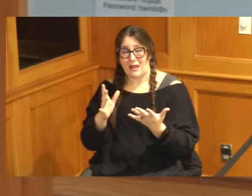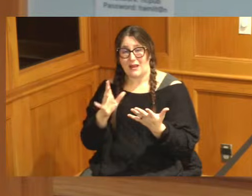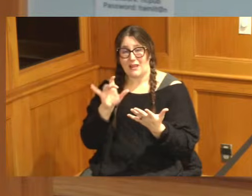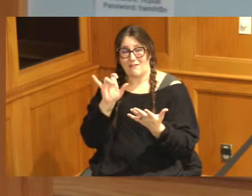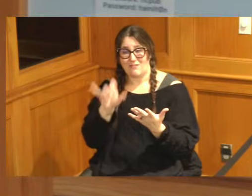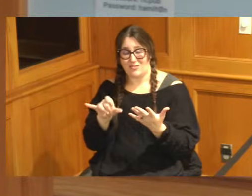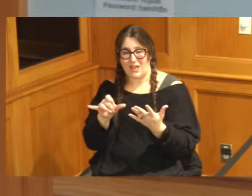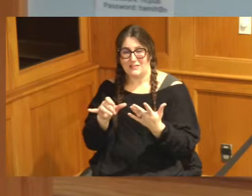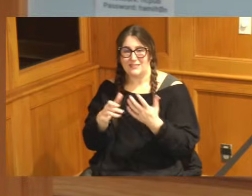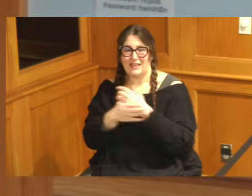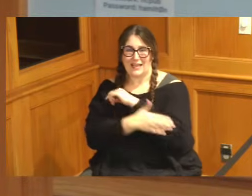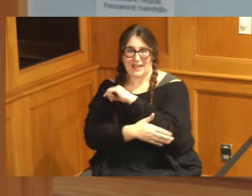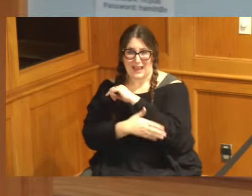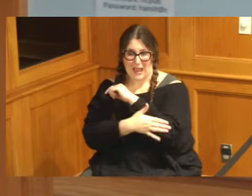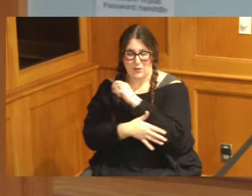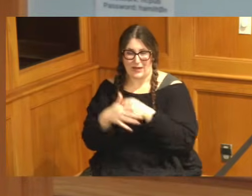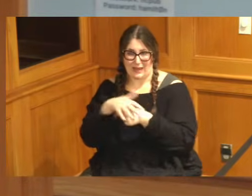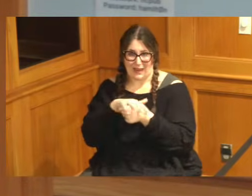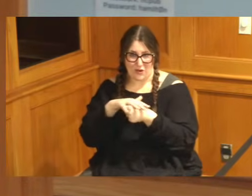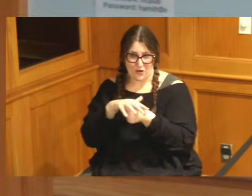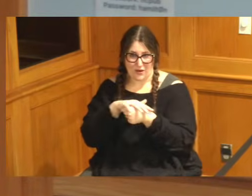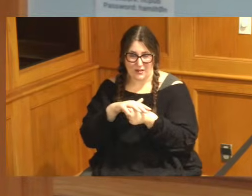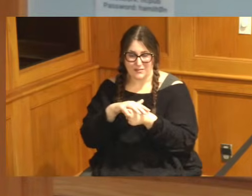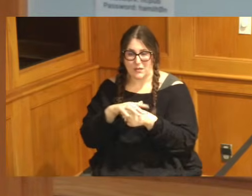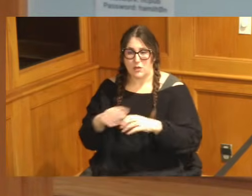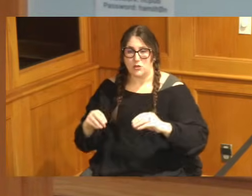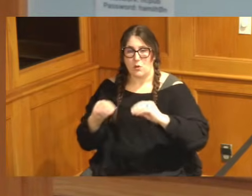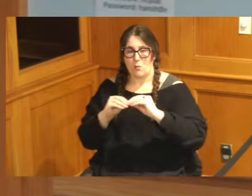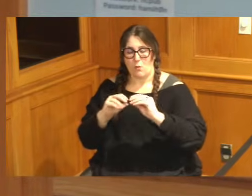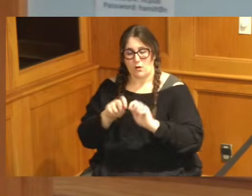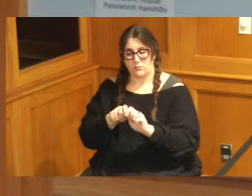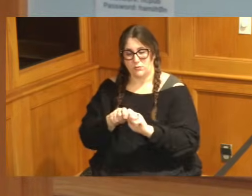jurisdictions because they're places where there's a more of a spread between the market rents and